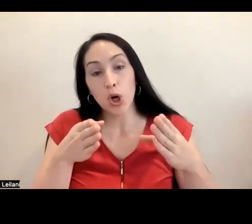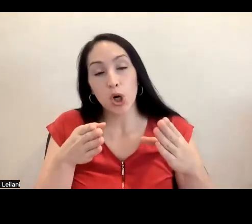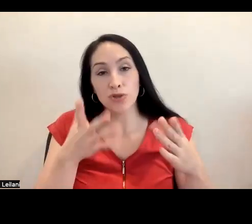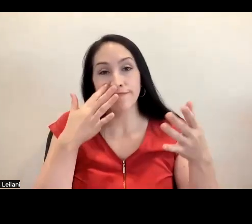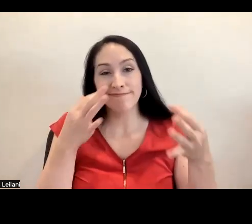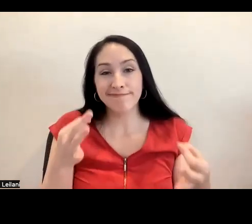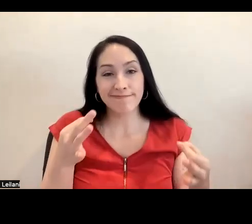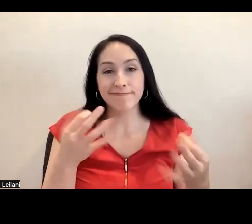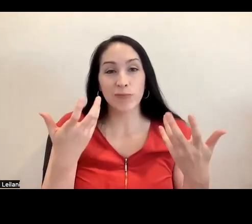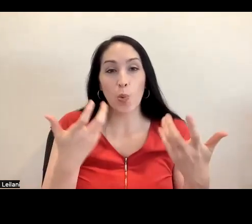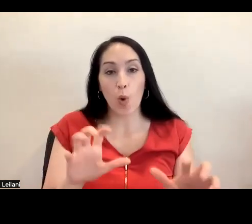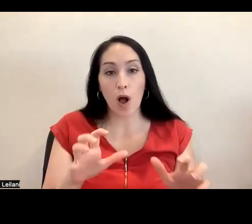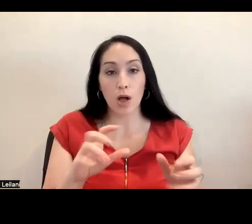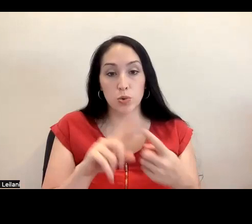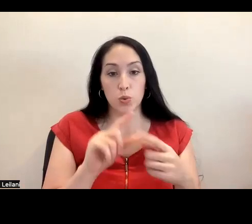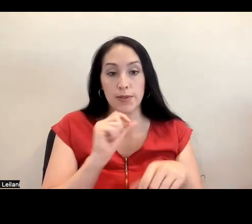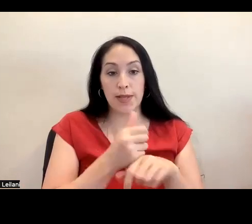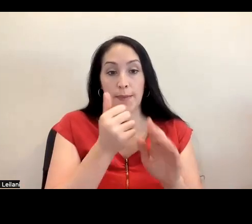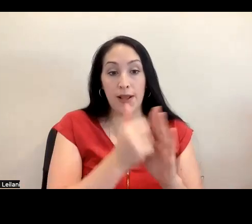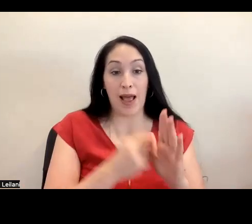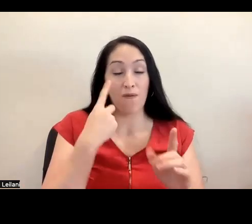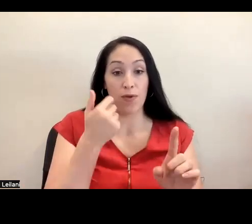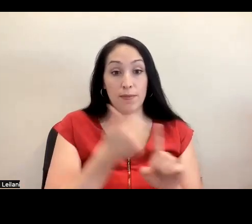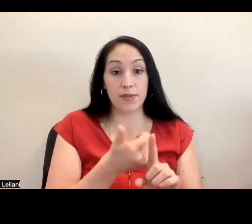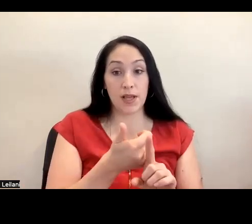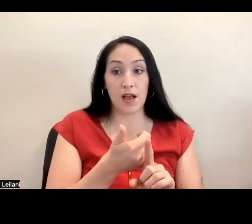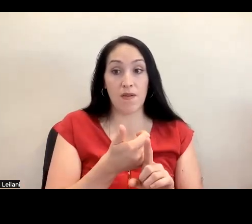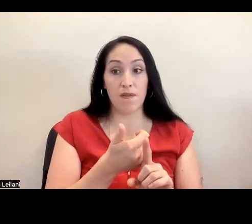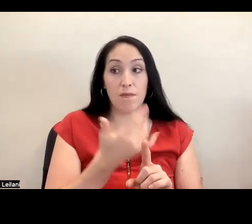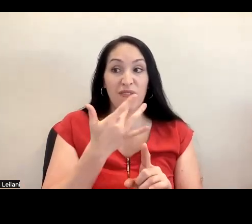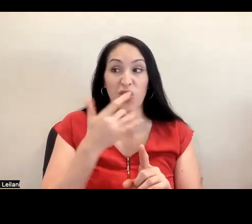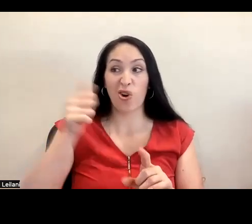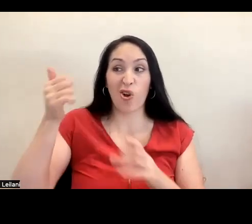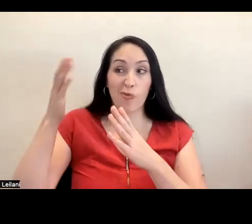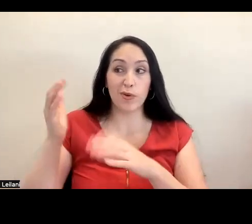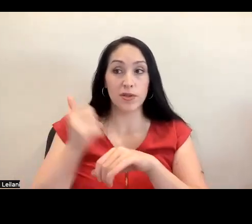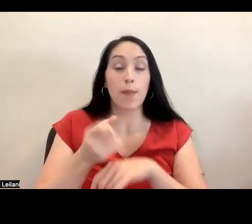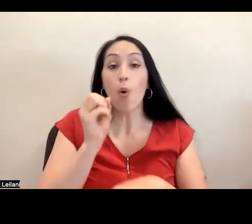enable account. 11:55:37 The parent, grandparent, guardian,